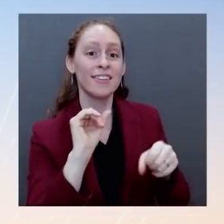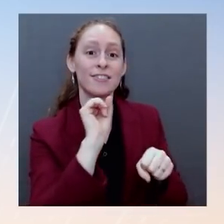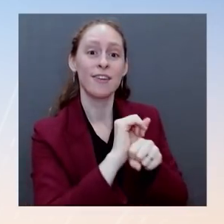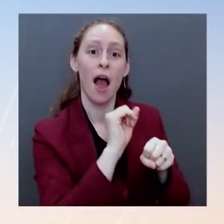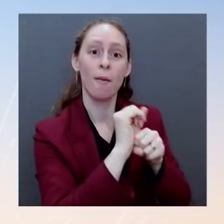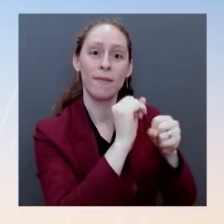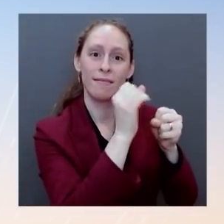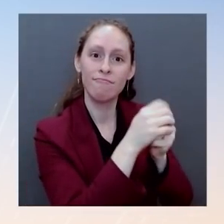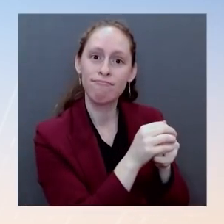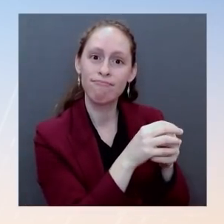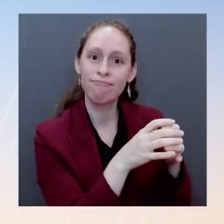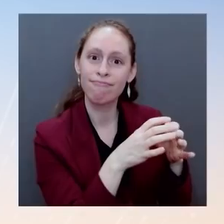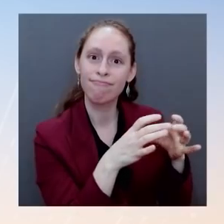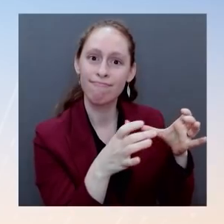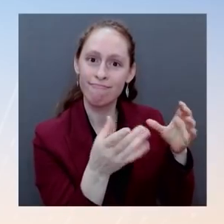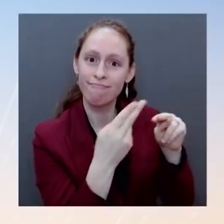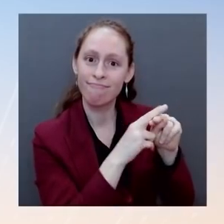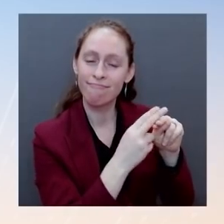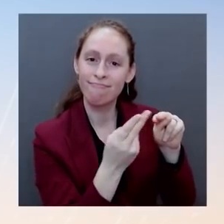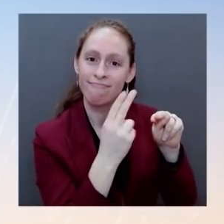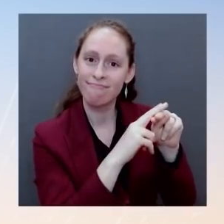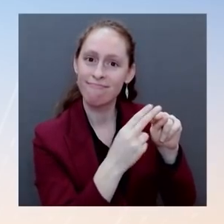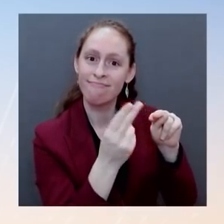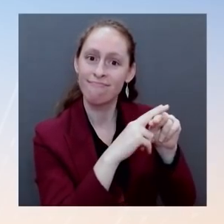The second point is we got December price data today.